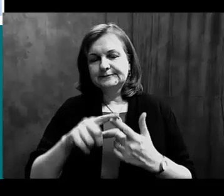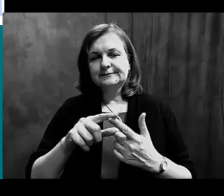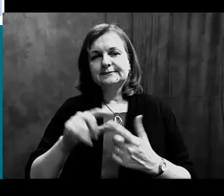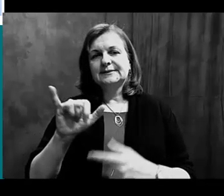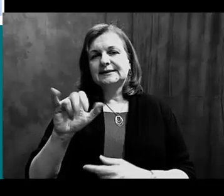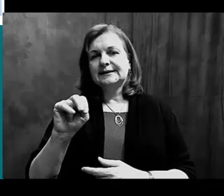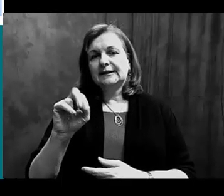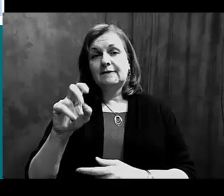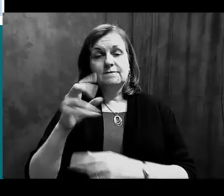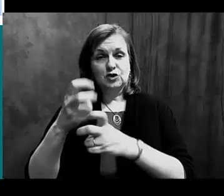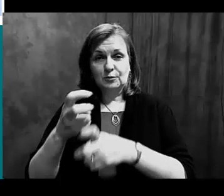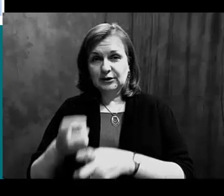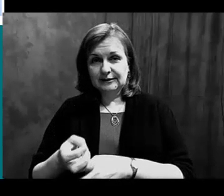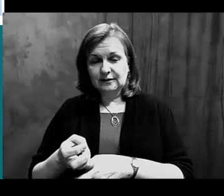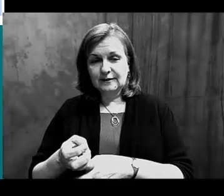invertebrates